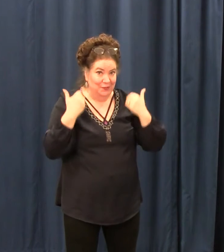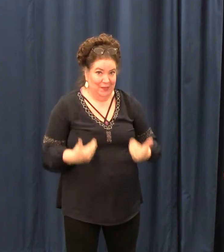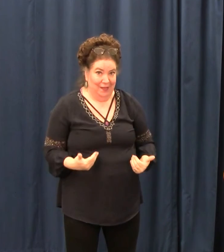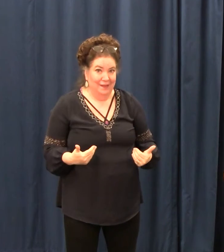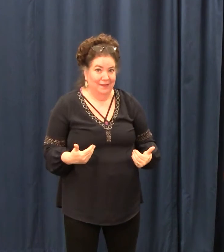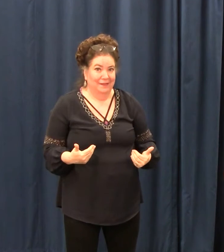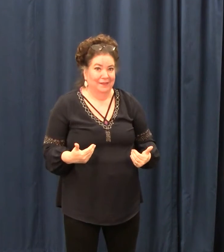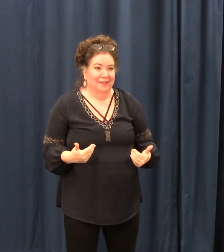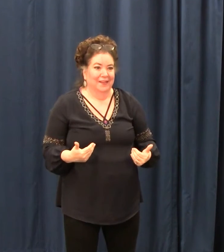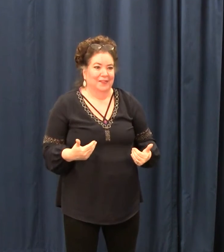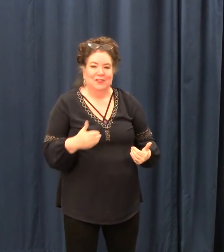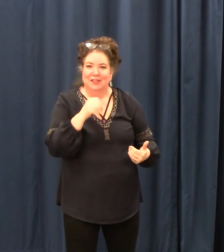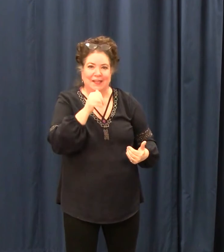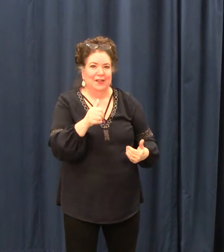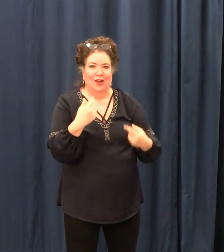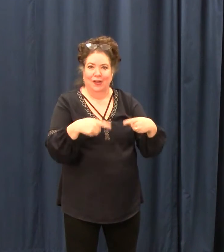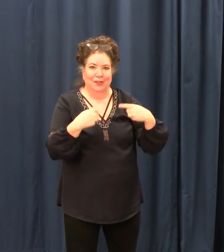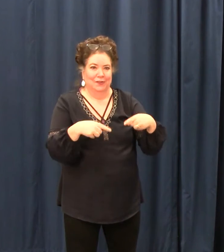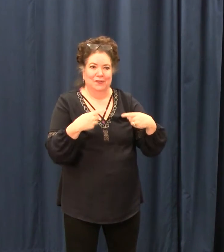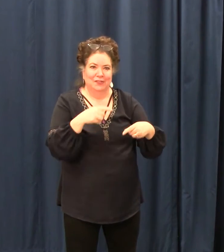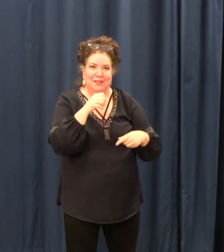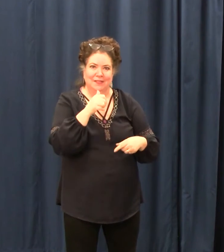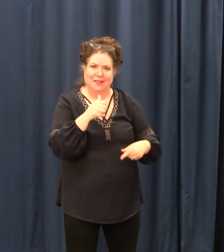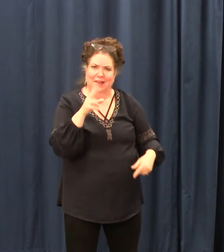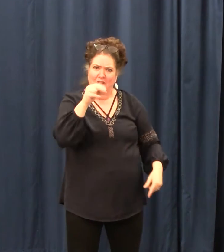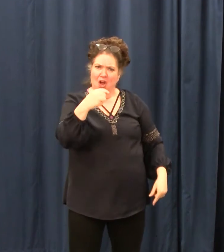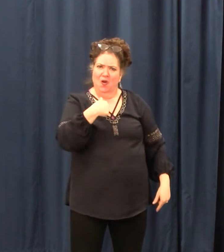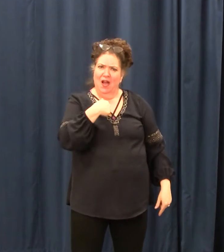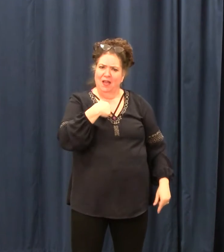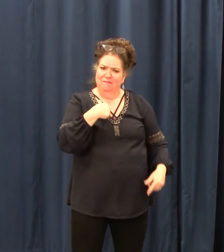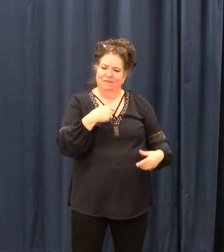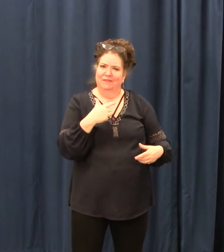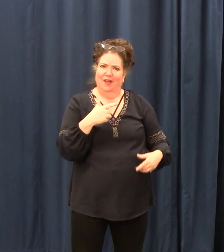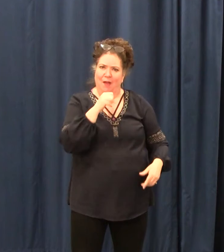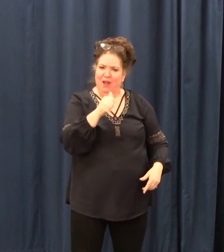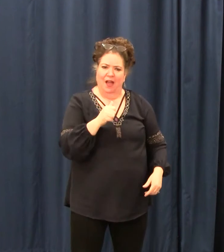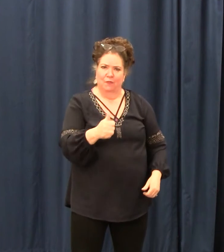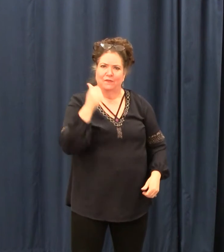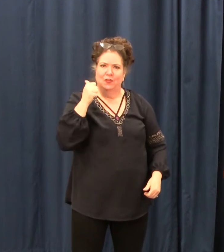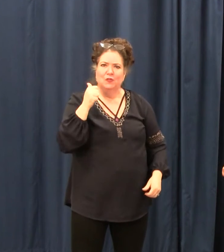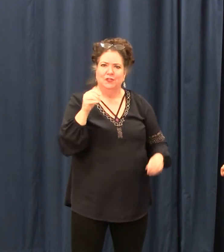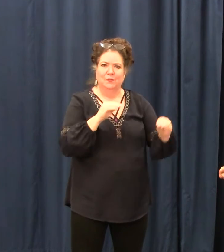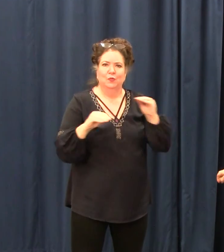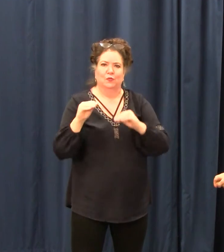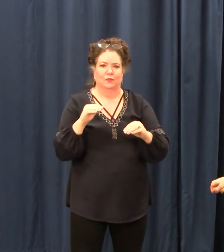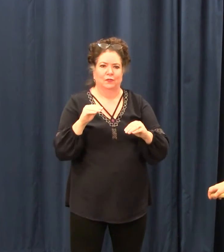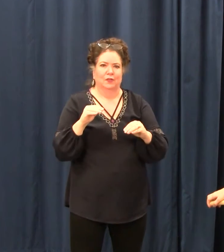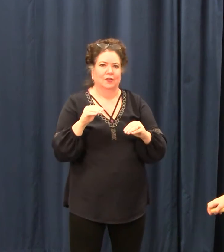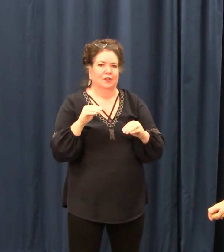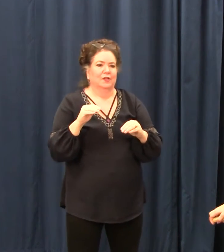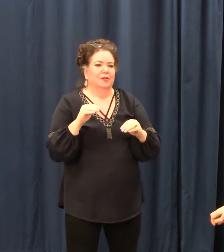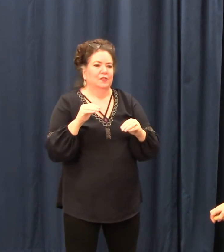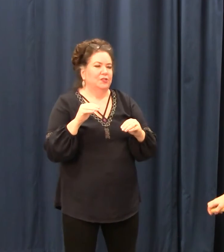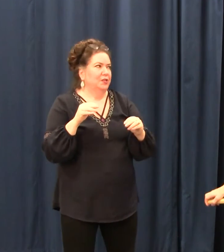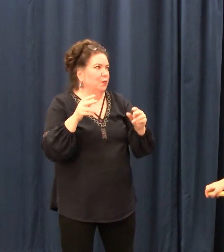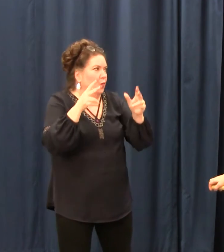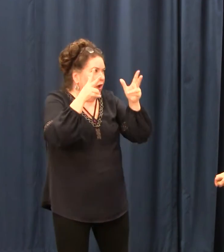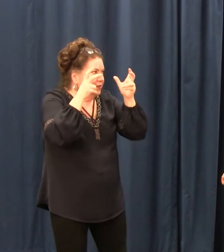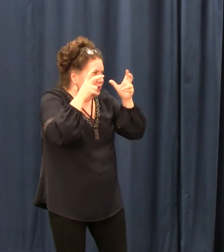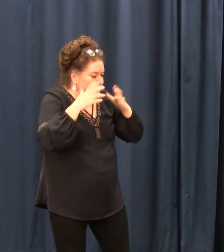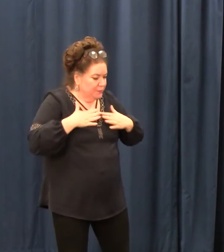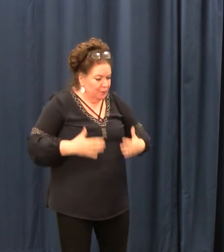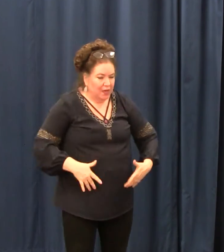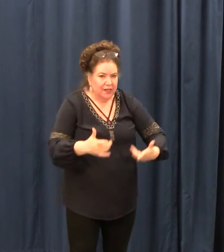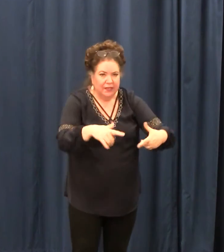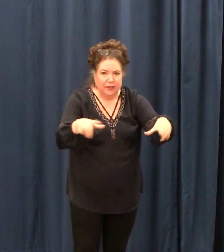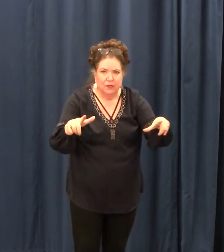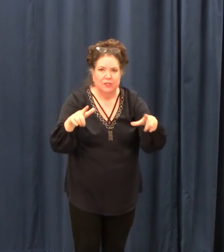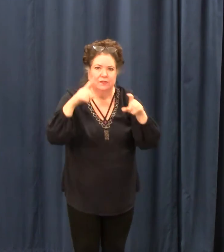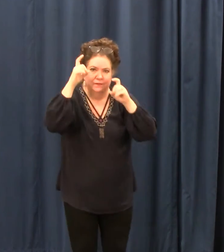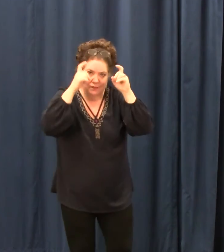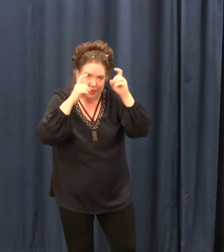to me. She didn't argue, she didn't say, "no I refuse to move!" She watched the body language,